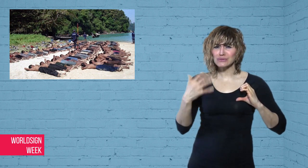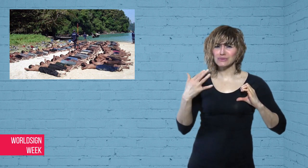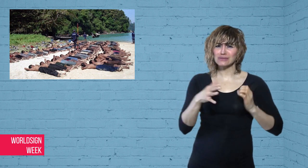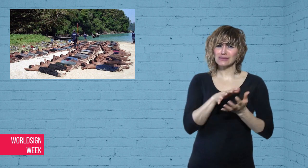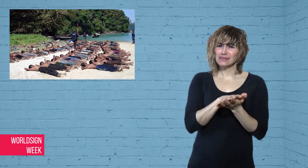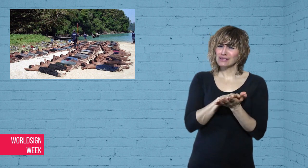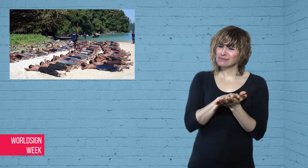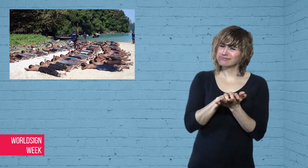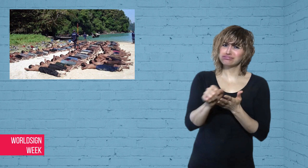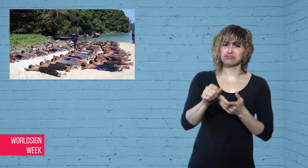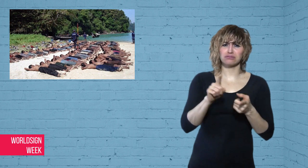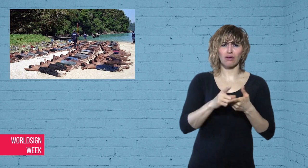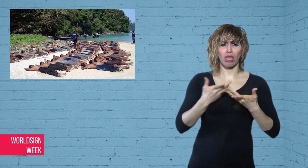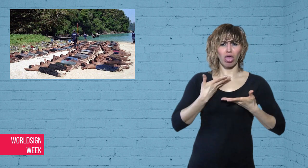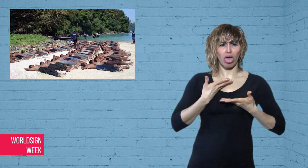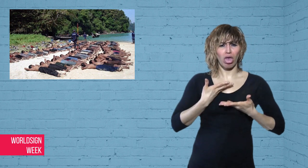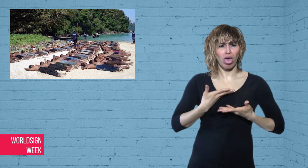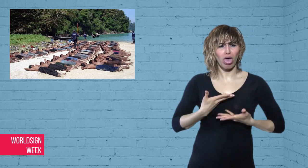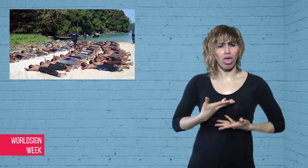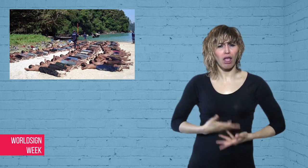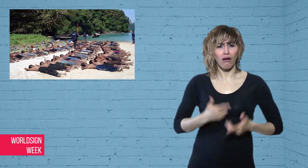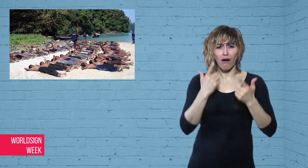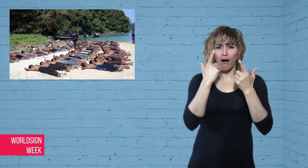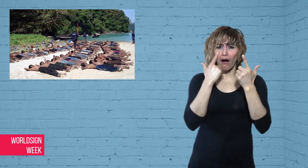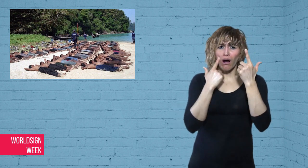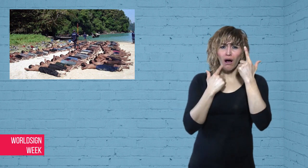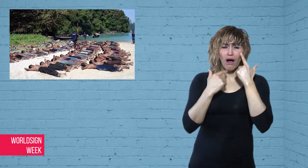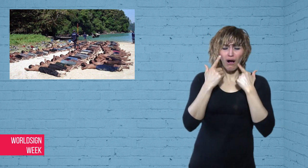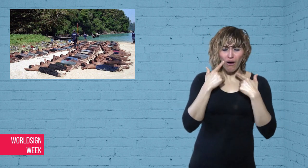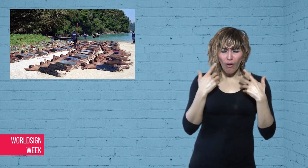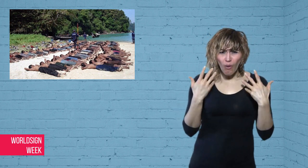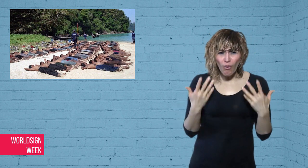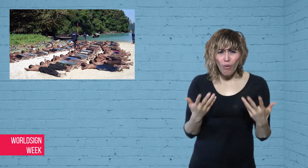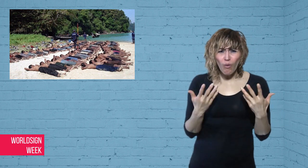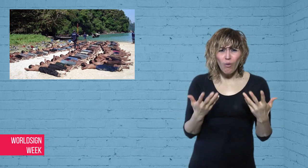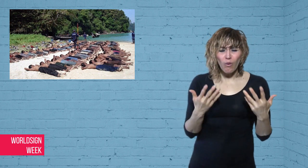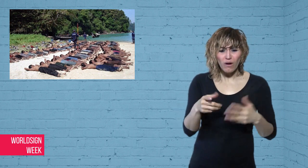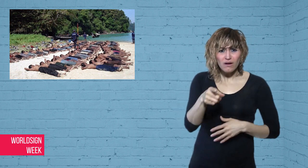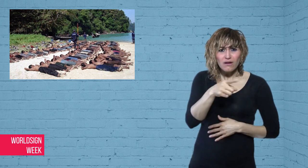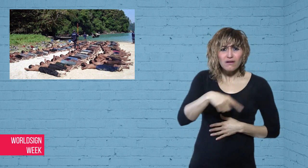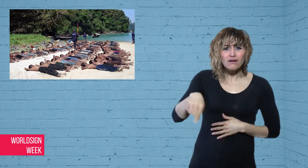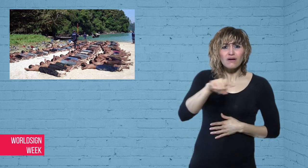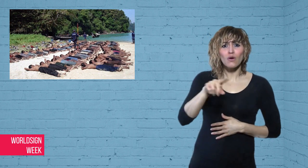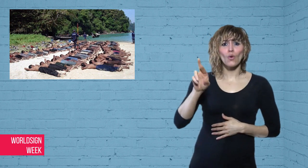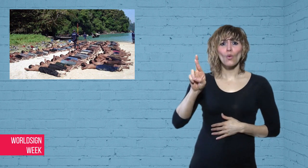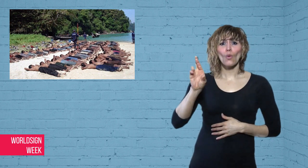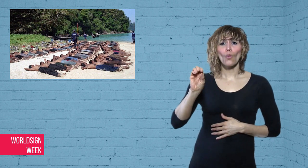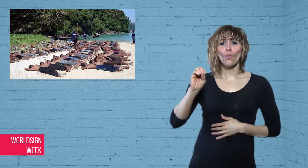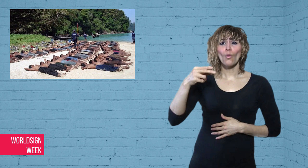Rohingya children went through